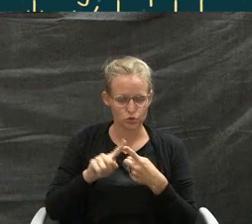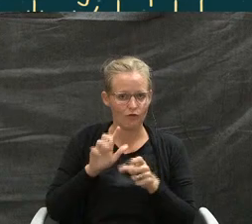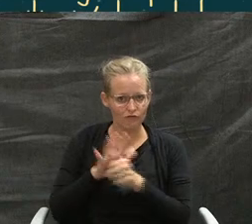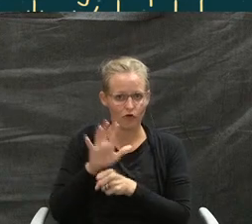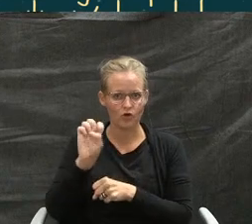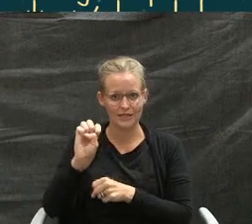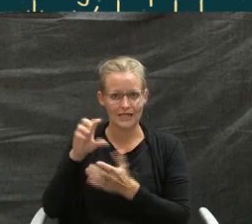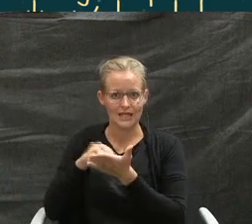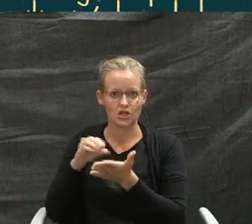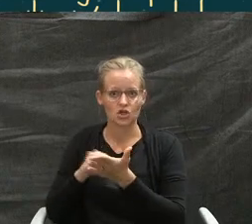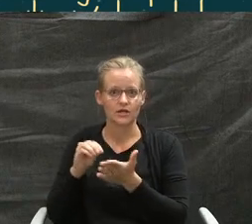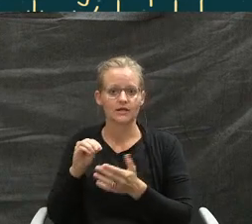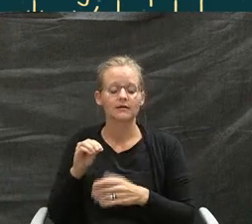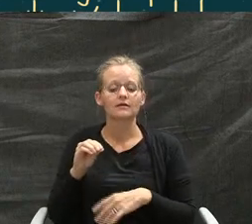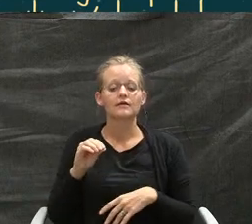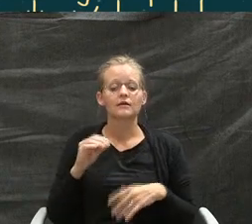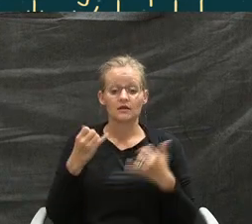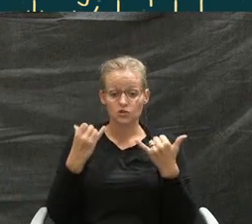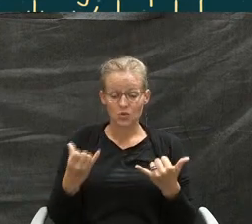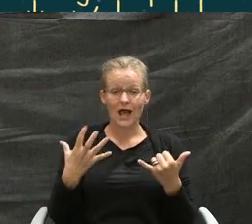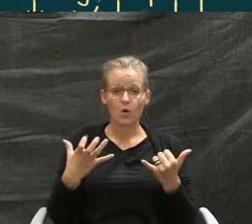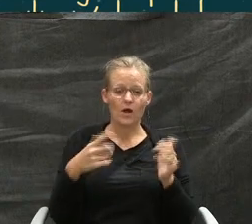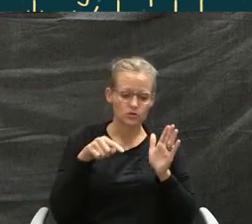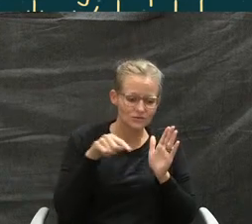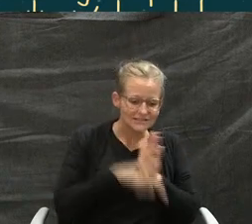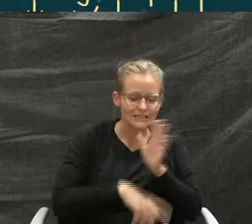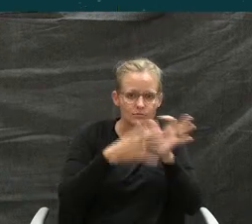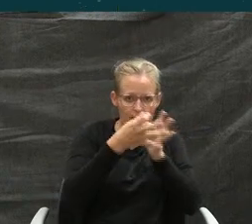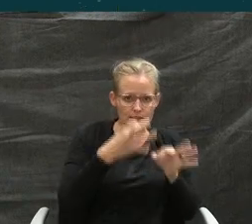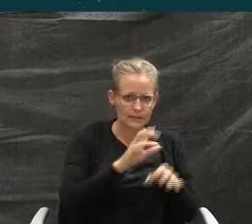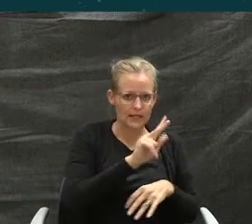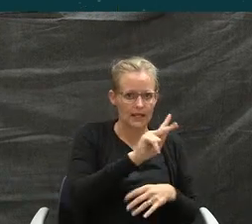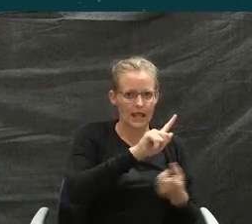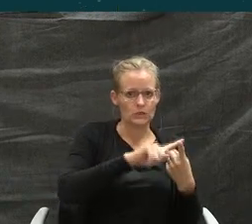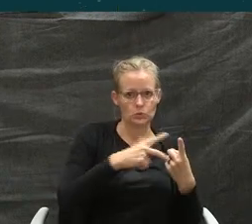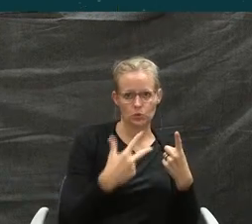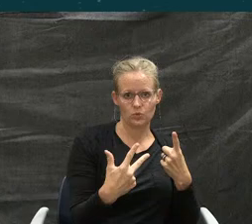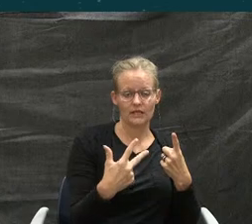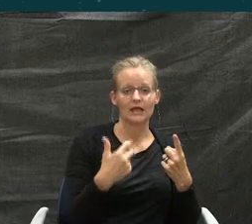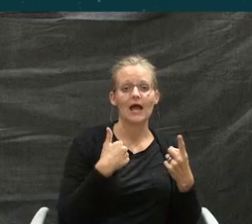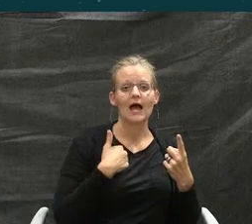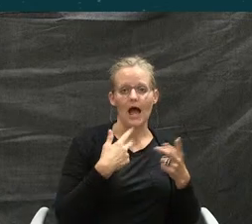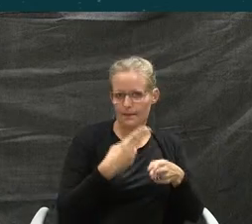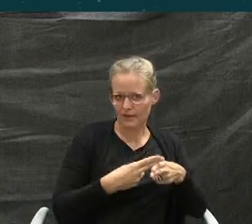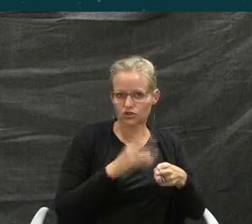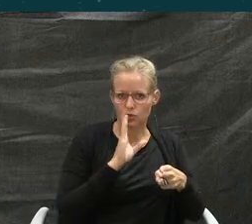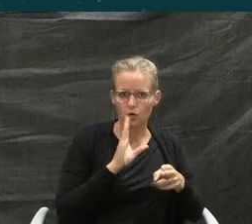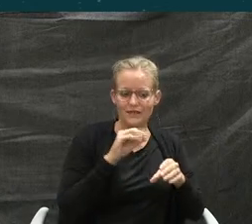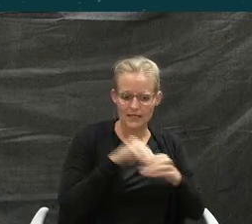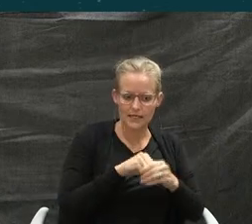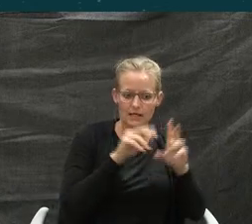bit more detail. With Katie 3. So OK to three as I mentioned, will be in person instruction